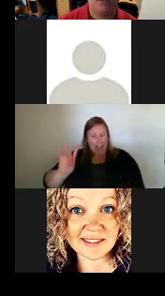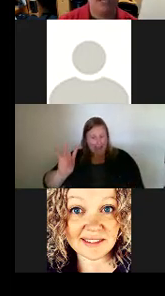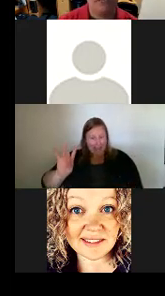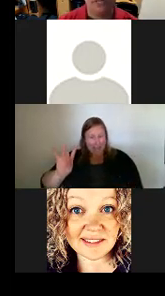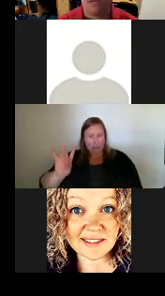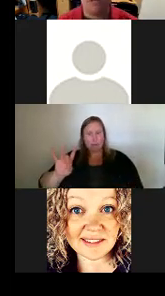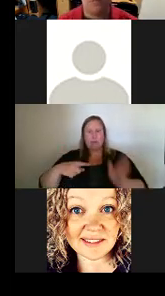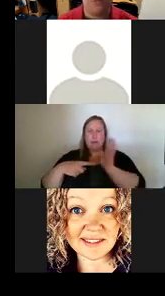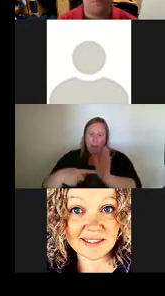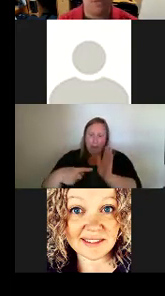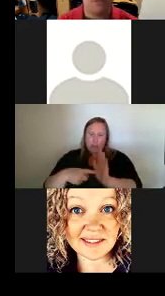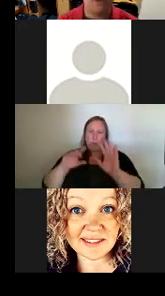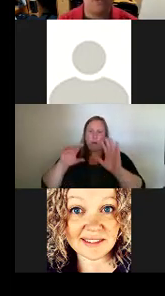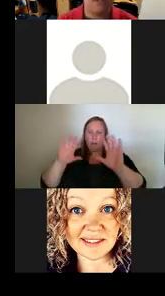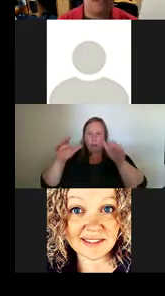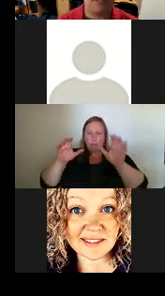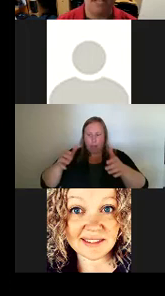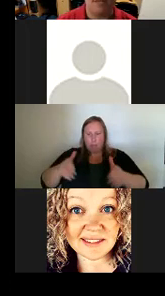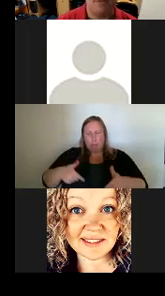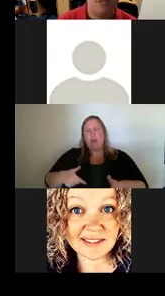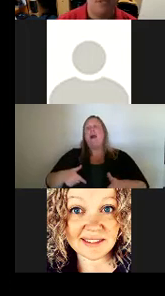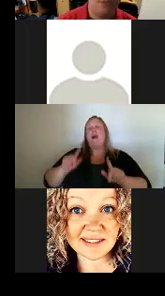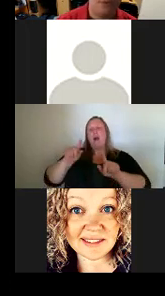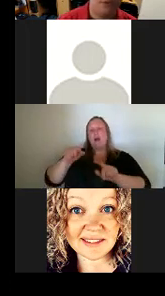THERE IS A QUIZ FOR EACH MODULE. ONCE YOU PASS THOSE AND THE FINAL EXAM, YOU EARN THE